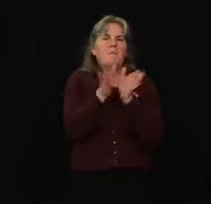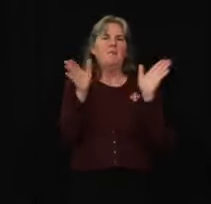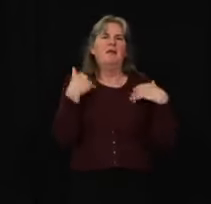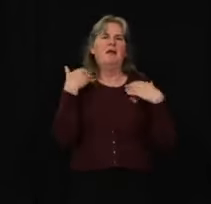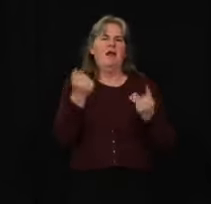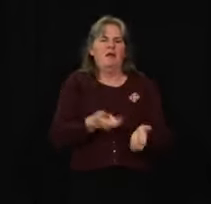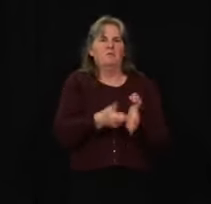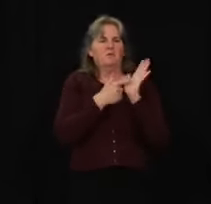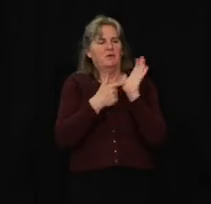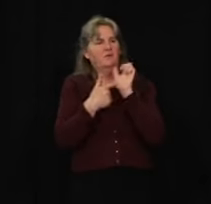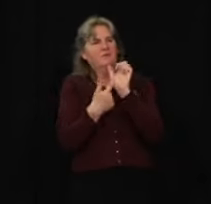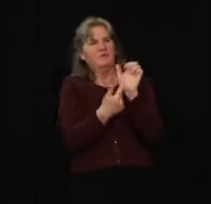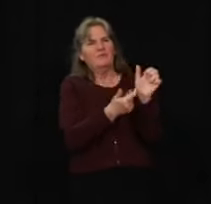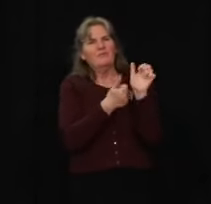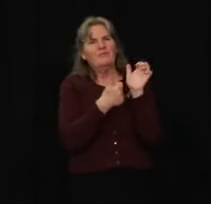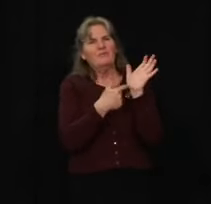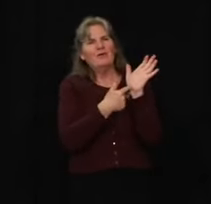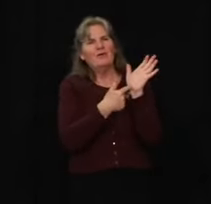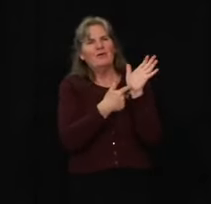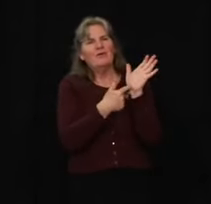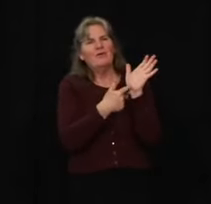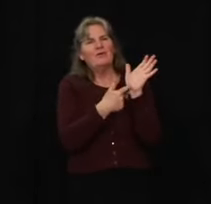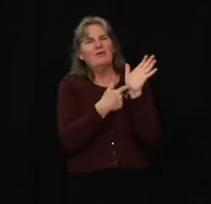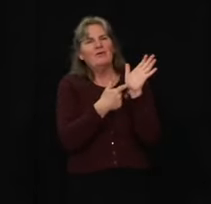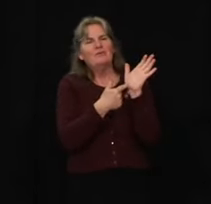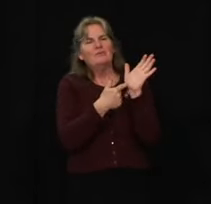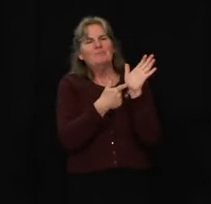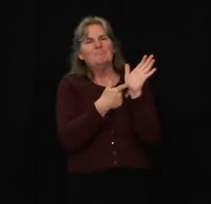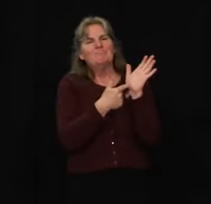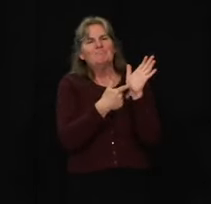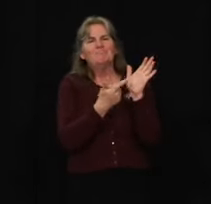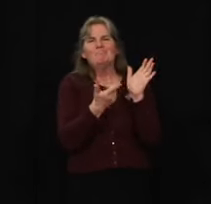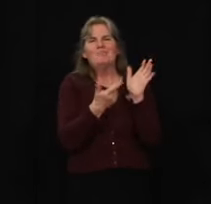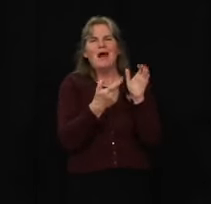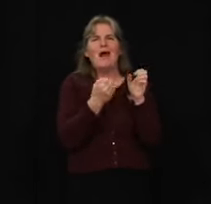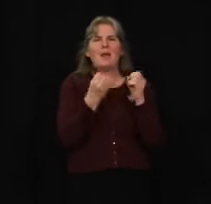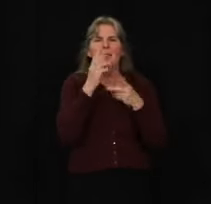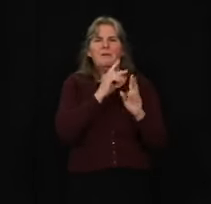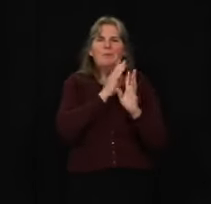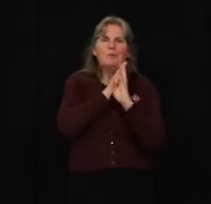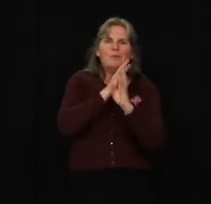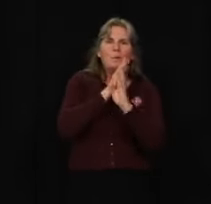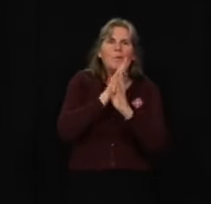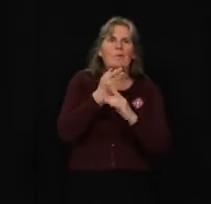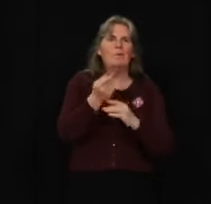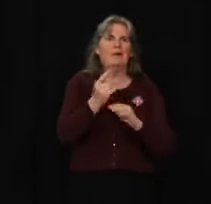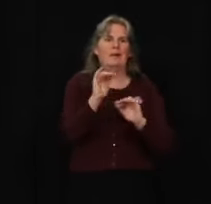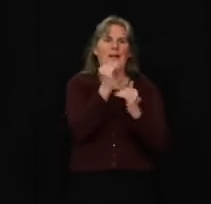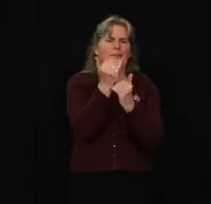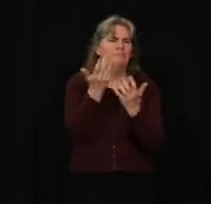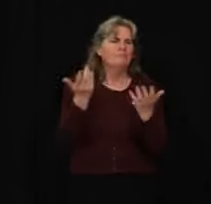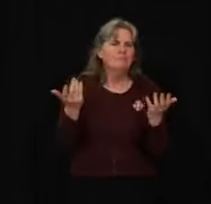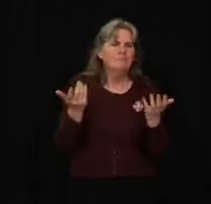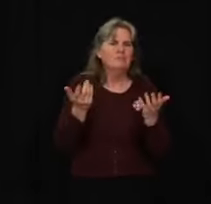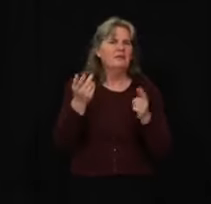sure. The triggers and criteria that you mentioned, those are our guiding principles. Those are the things we have to